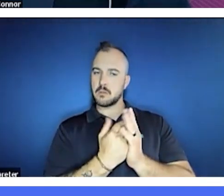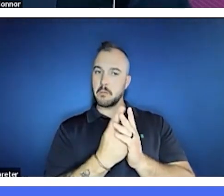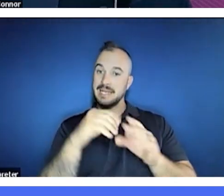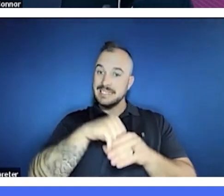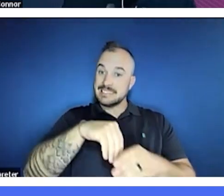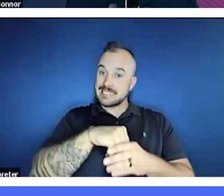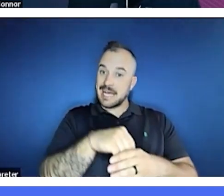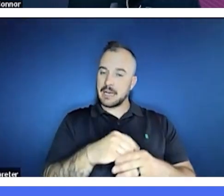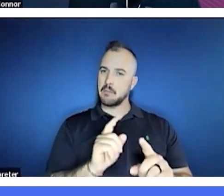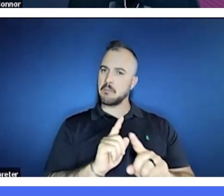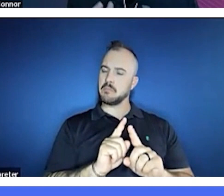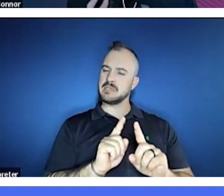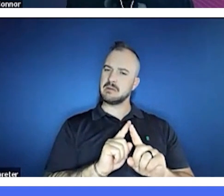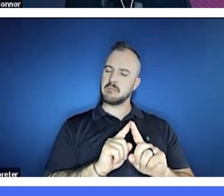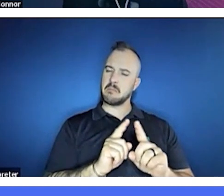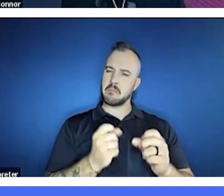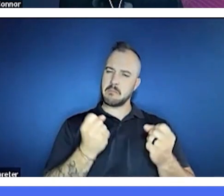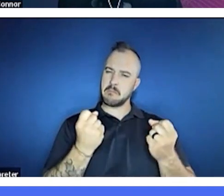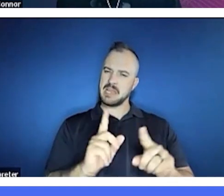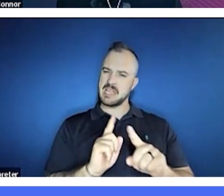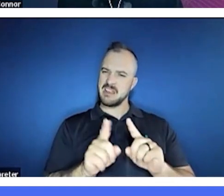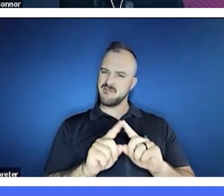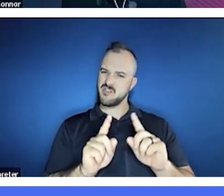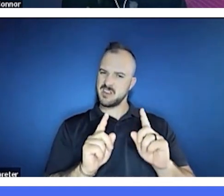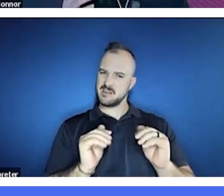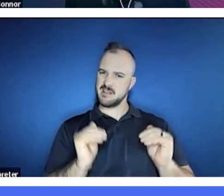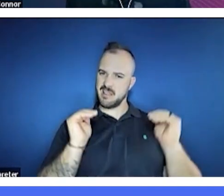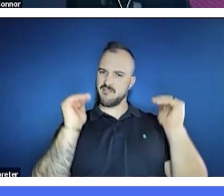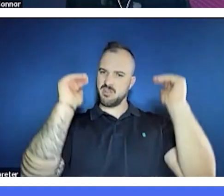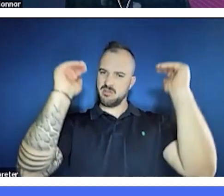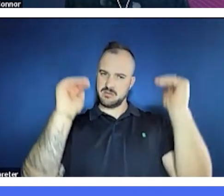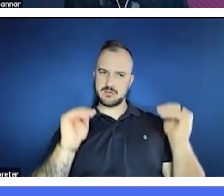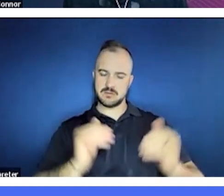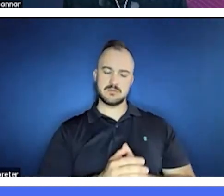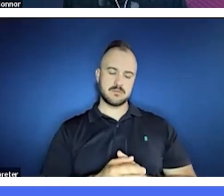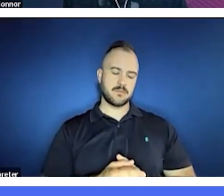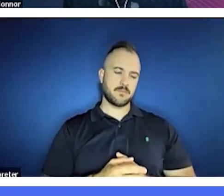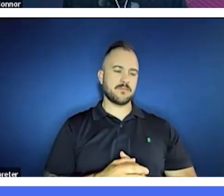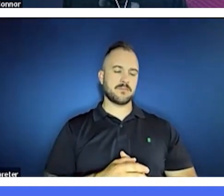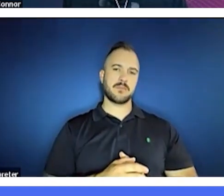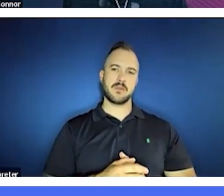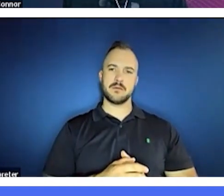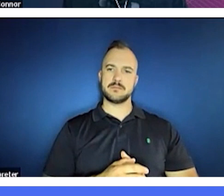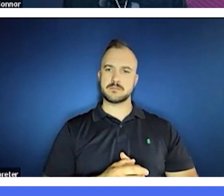So before we talk about breaking the forgetting curve, I wanna pause here and I'm gonna jump to Adam here